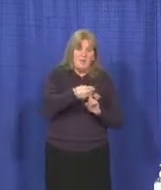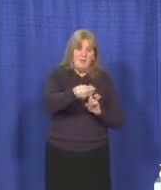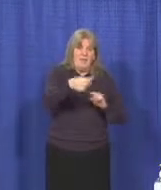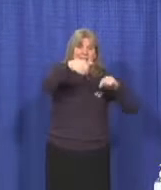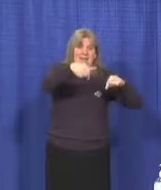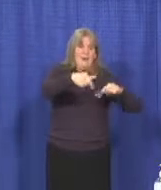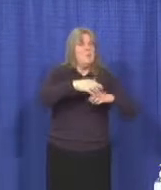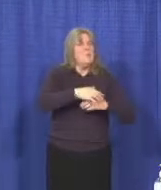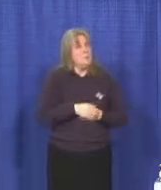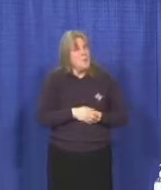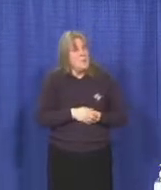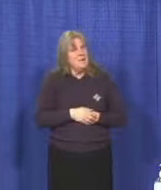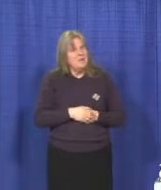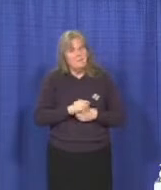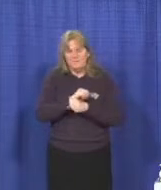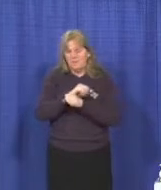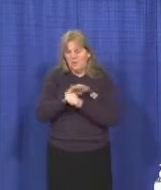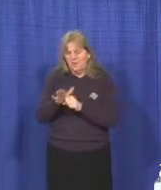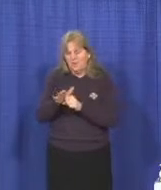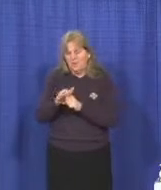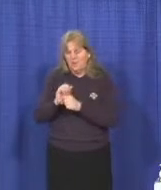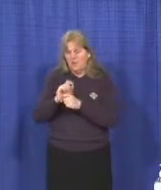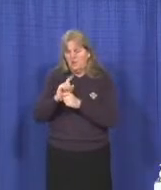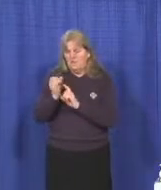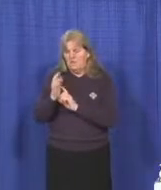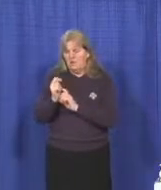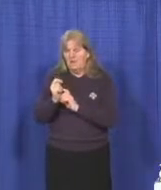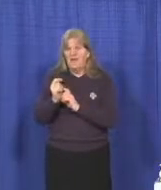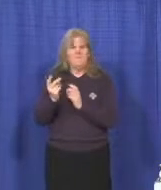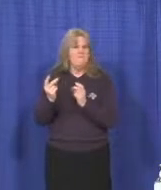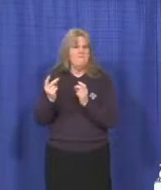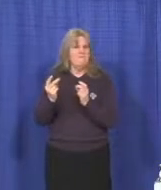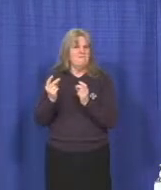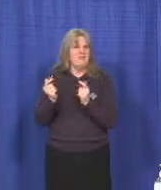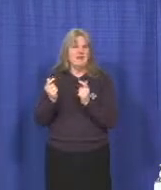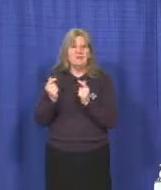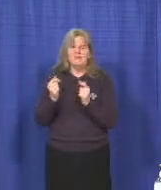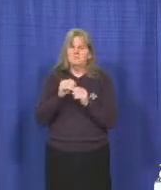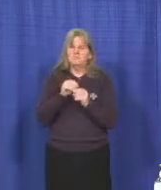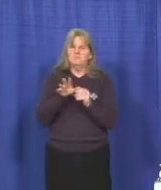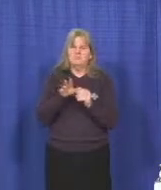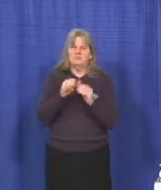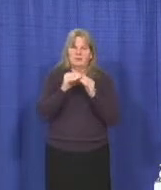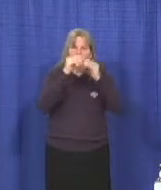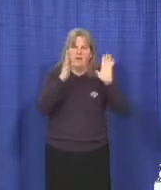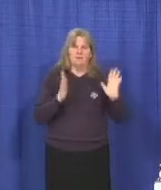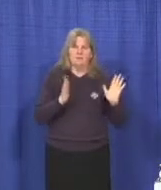spread. We know it spreads extremely